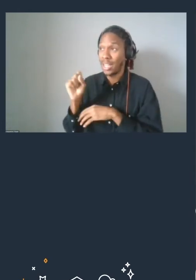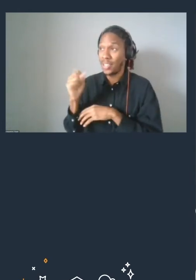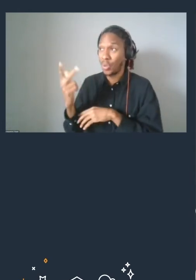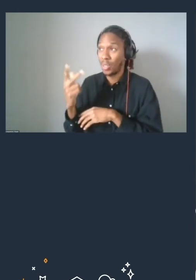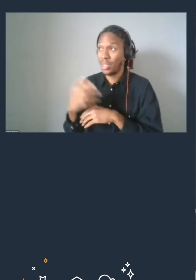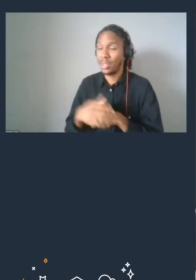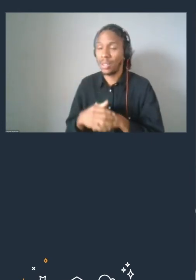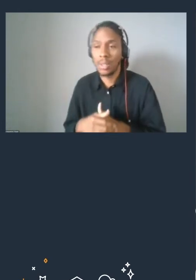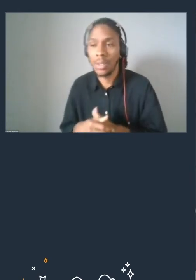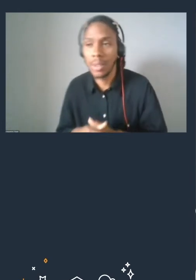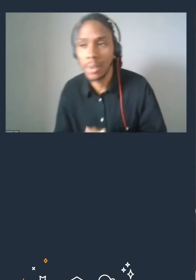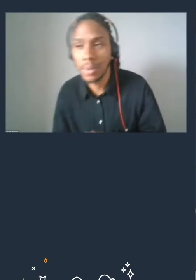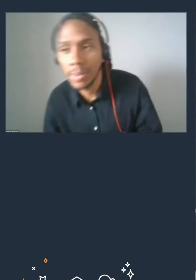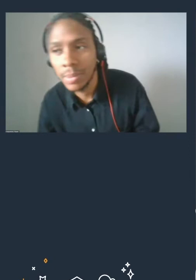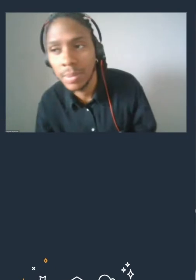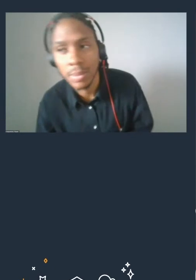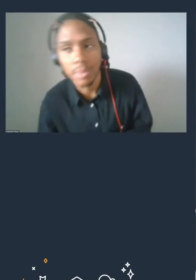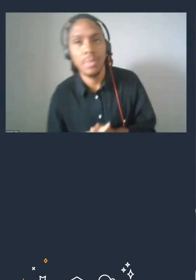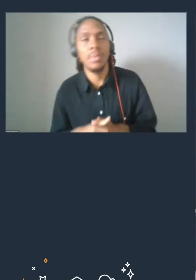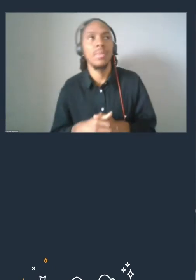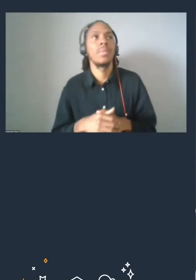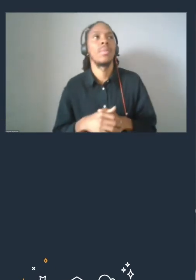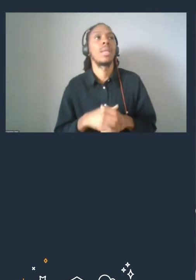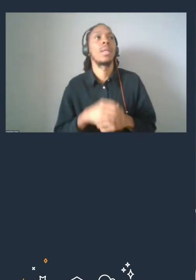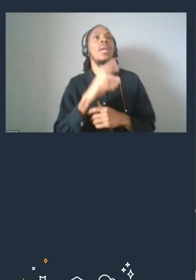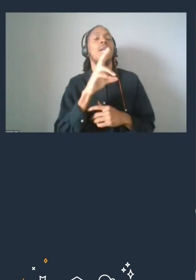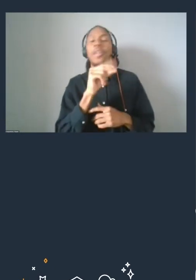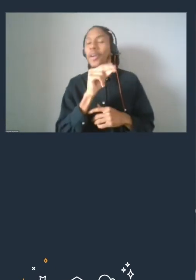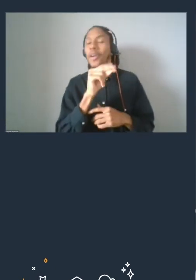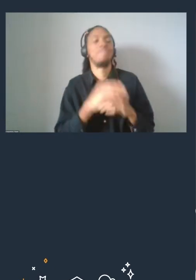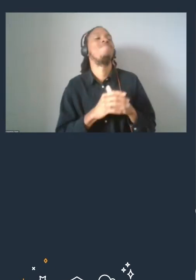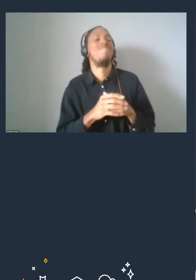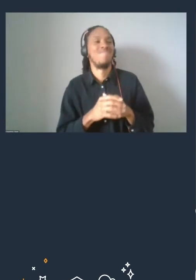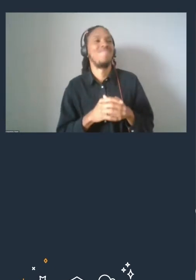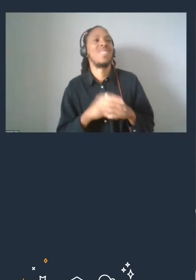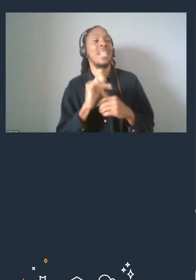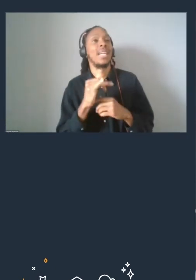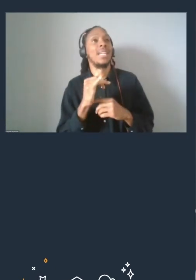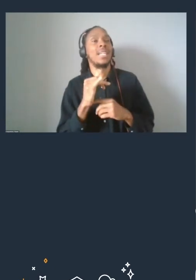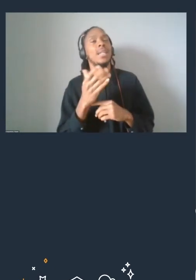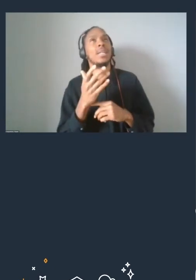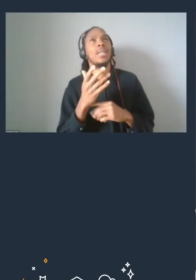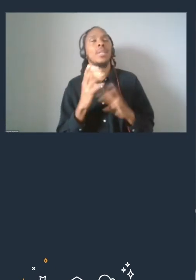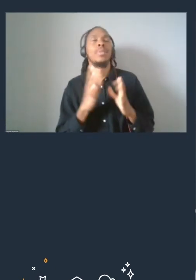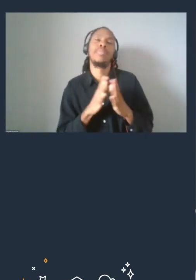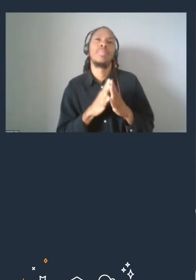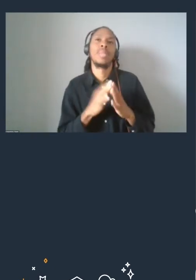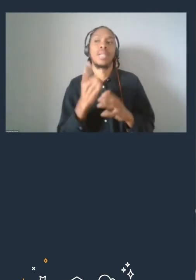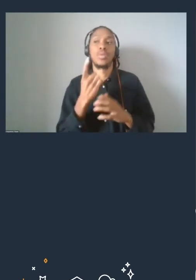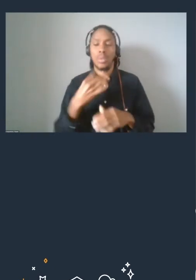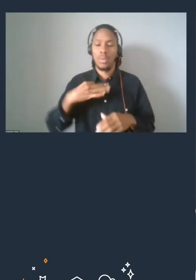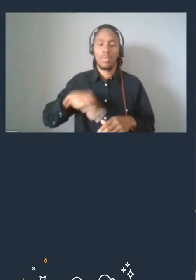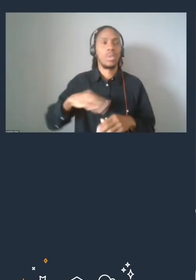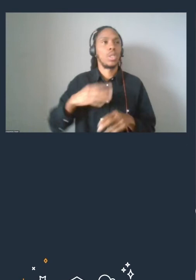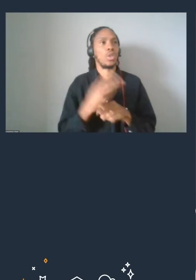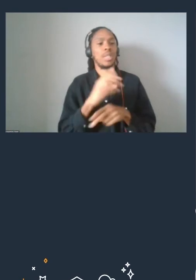So quick question, absolutely, no. So that's one of the advantage of using a data lake on S3